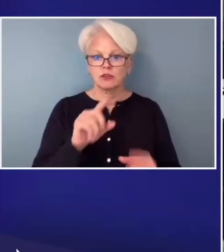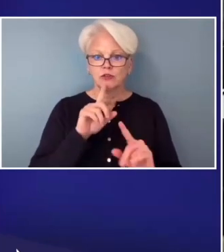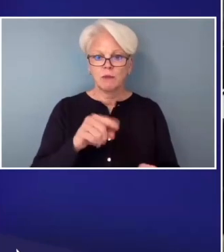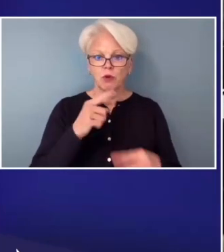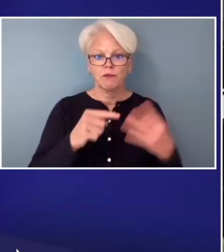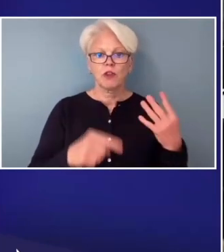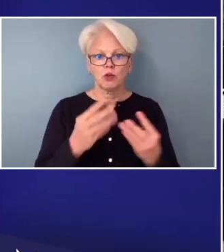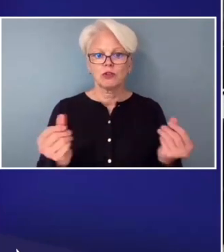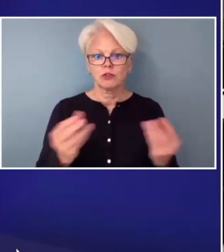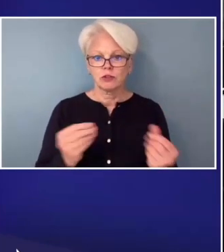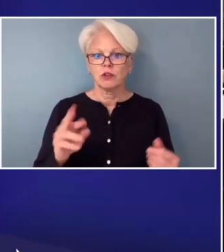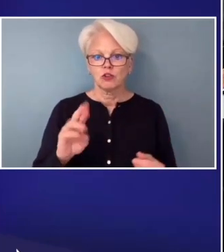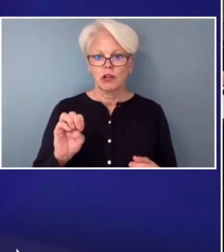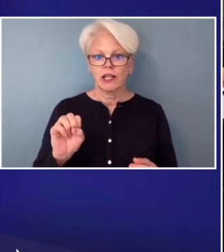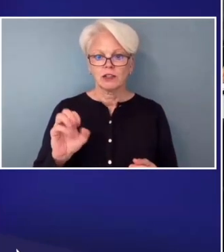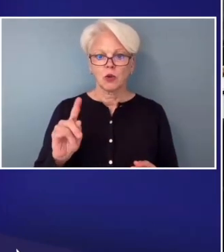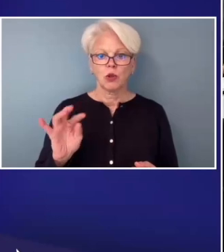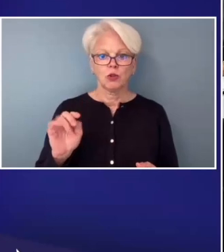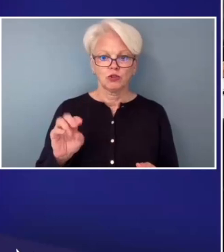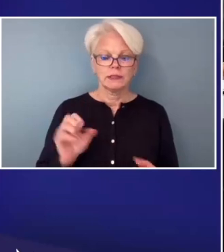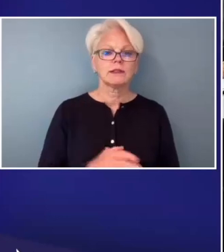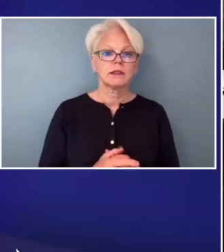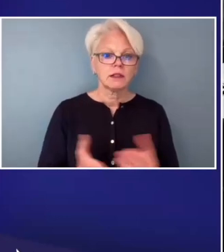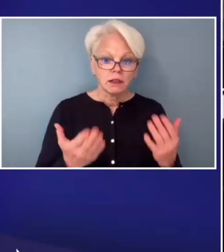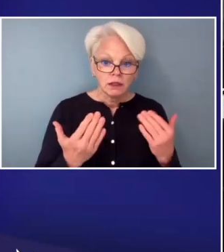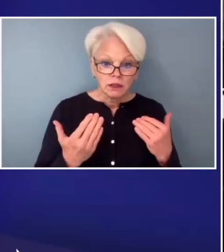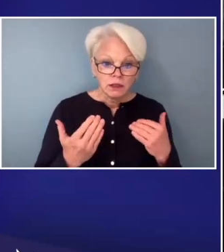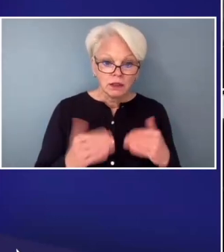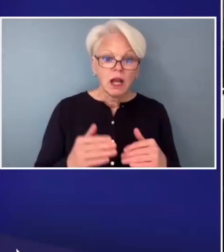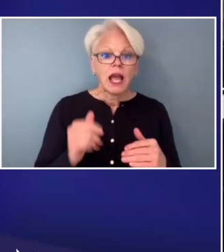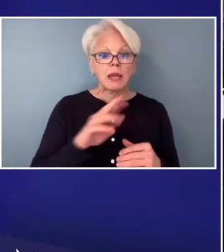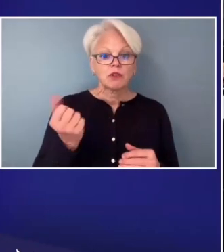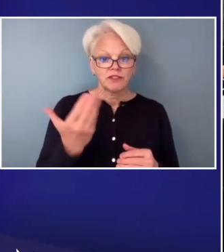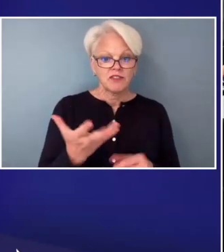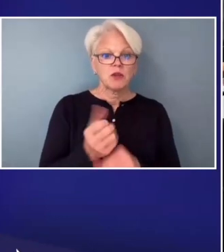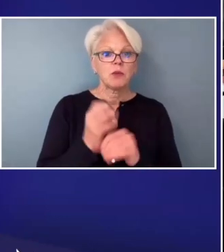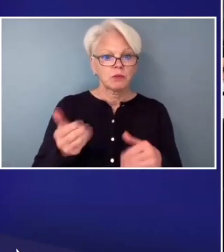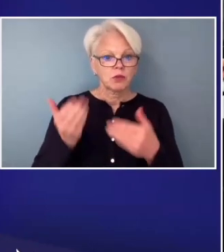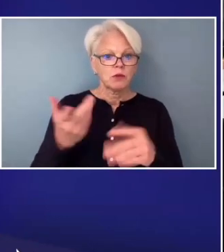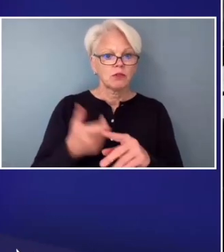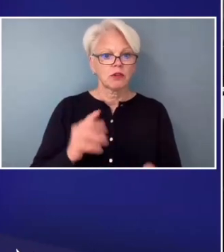Um, also on uh, April 15th, we had a proposal from, um, Magnus, um,